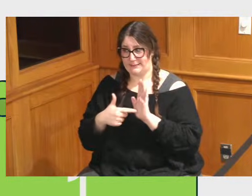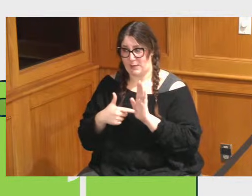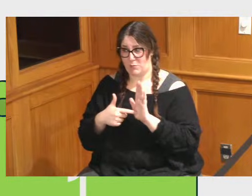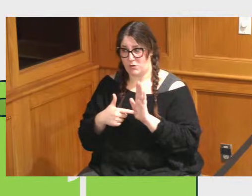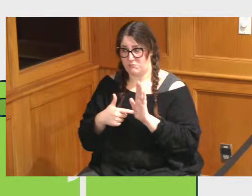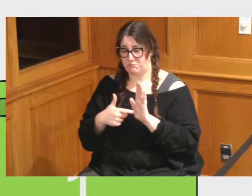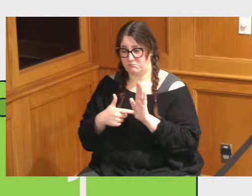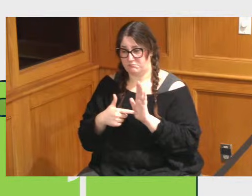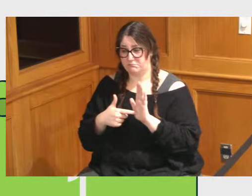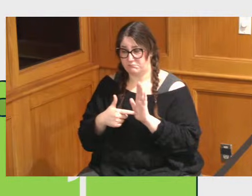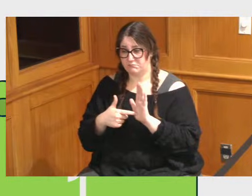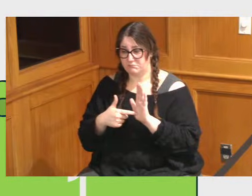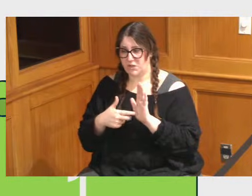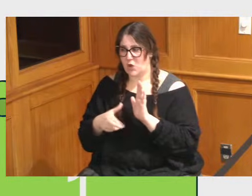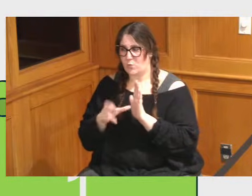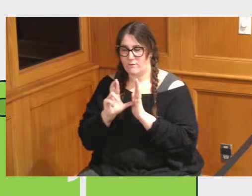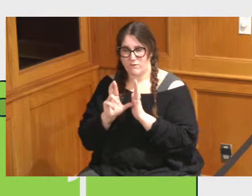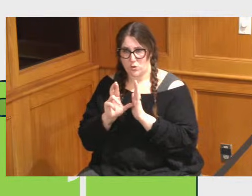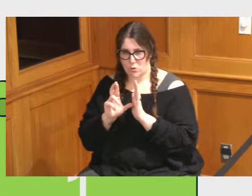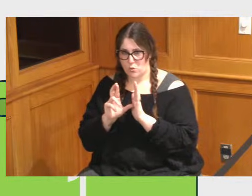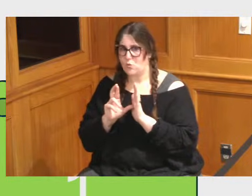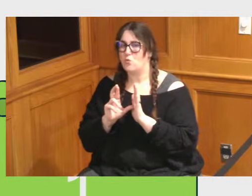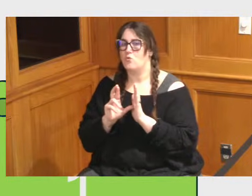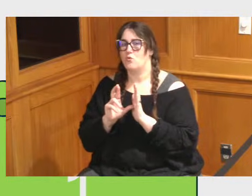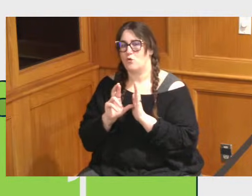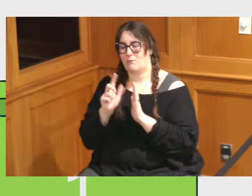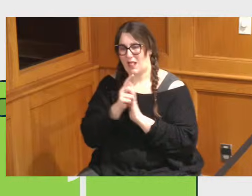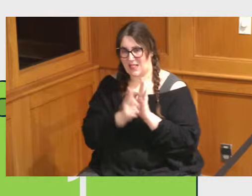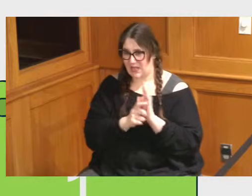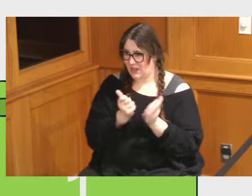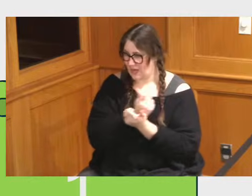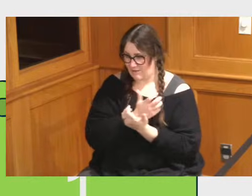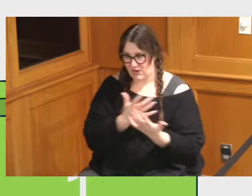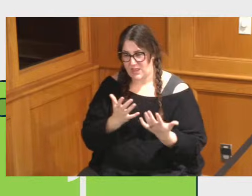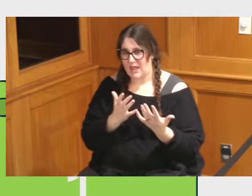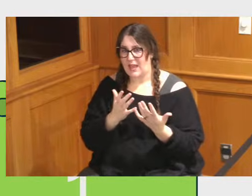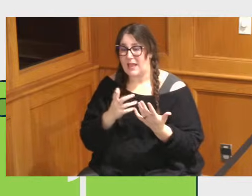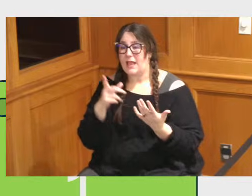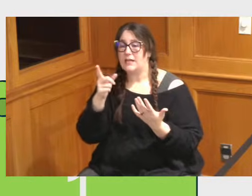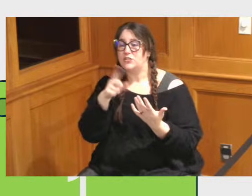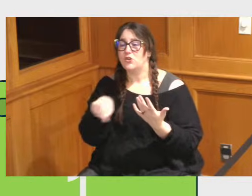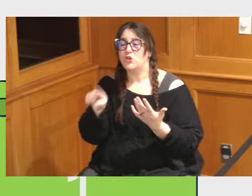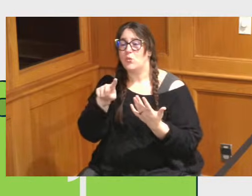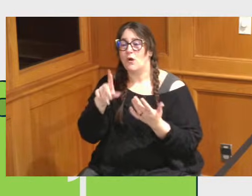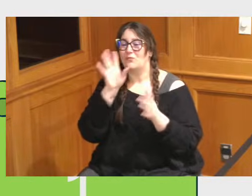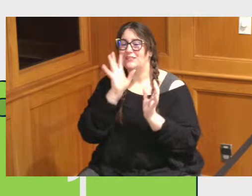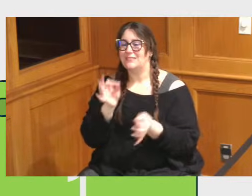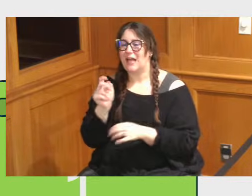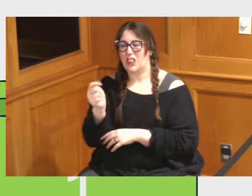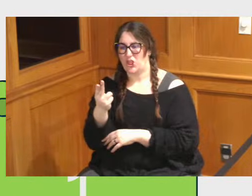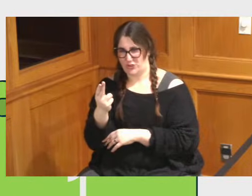reviewed by County Administration and legal that is before your consideration on Thursday's board